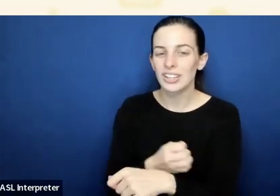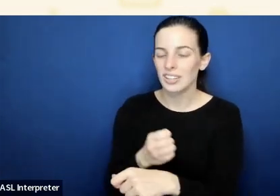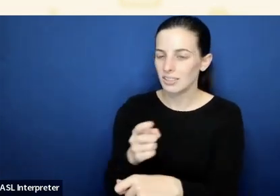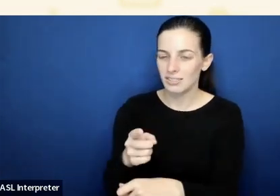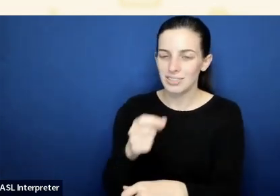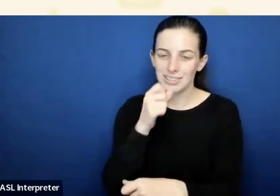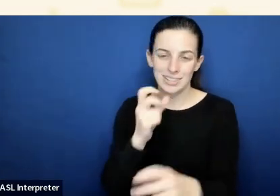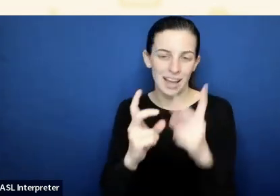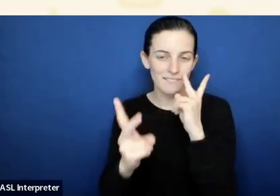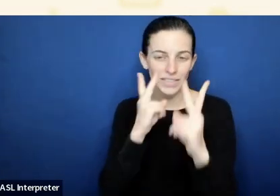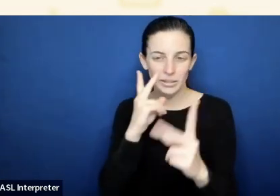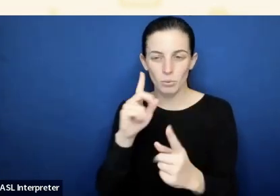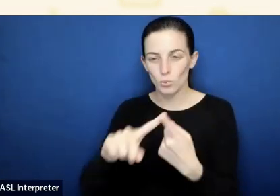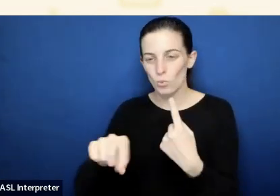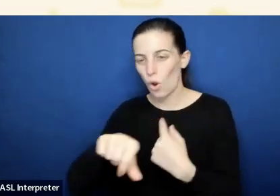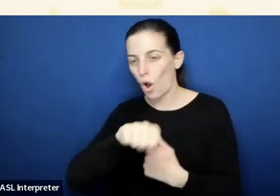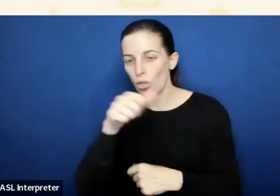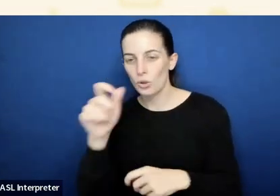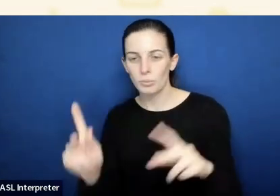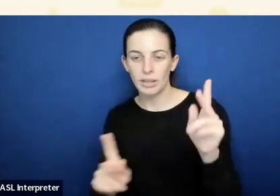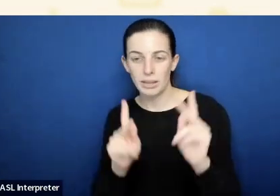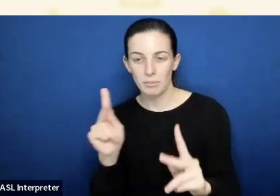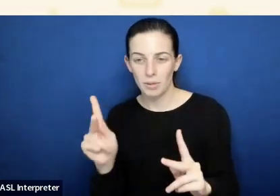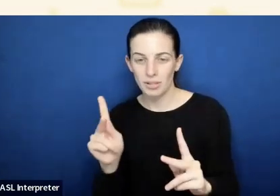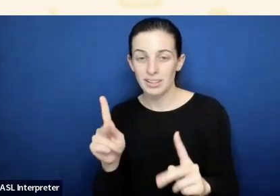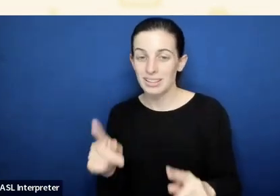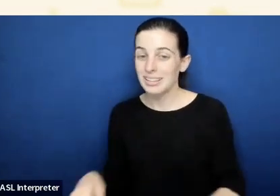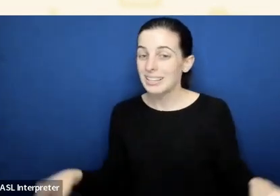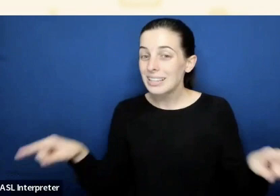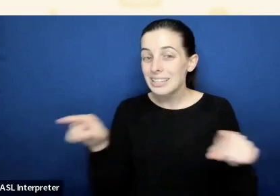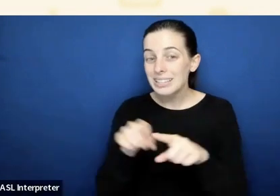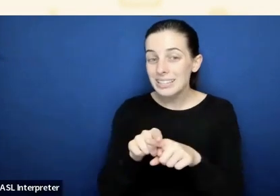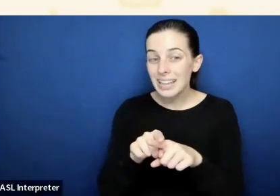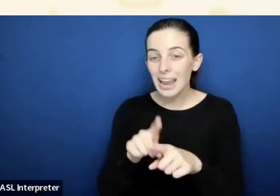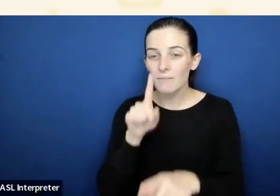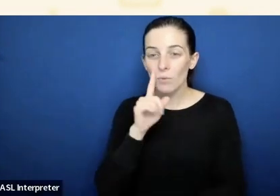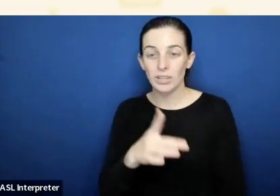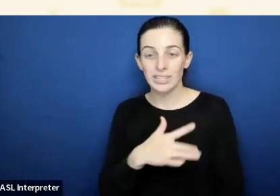The same goes with sensory sensitivity.